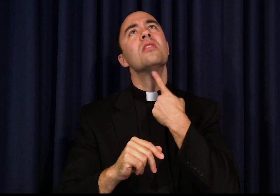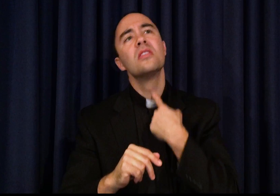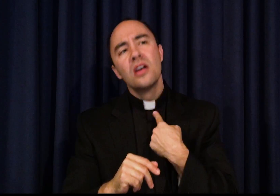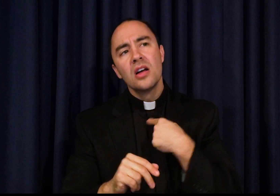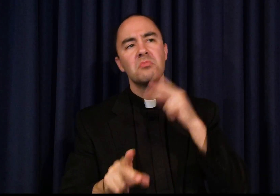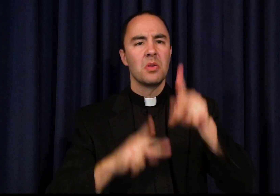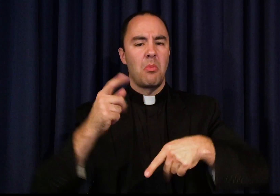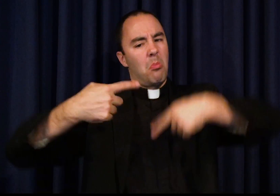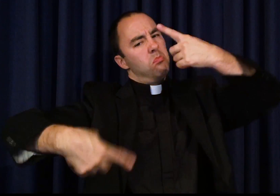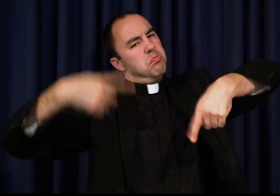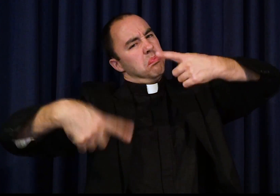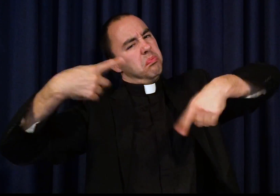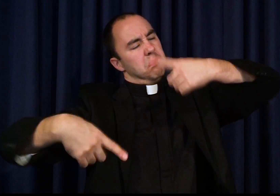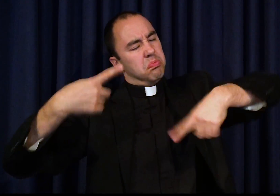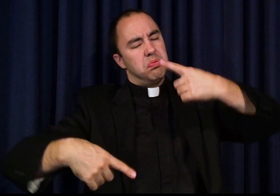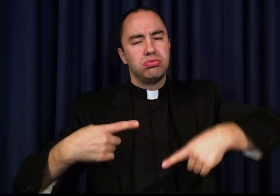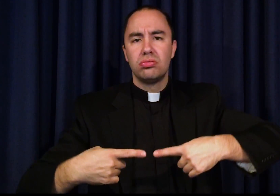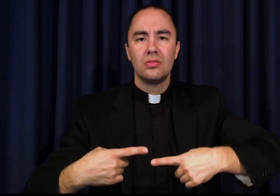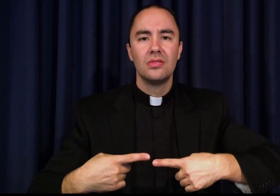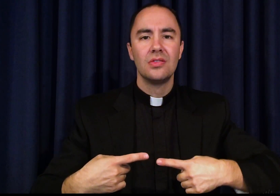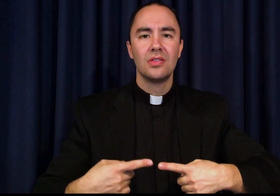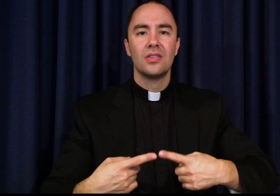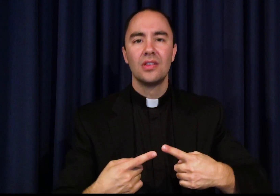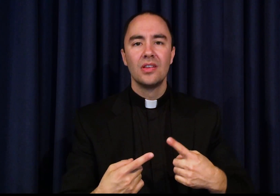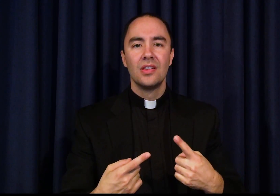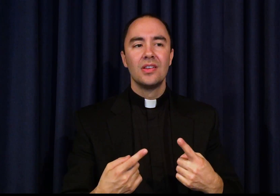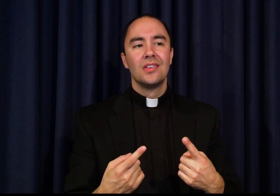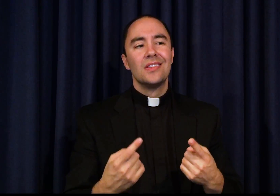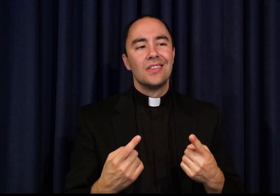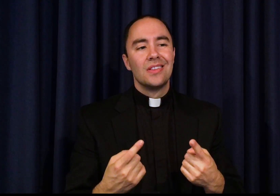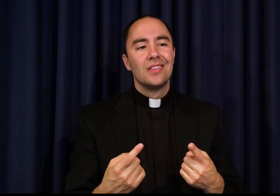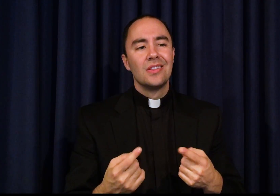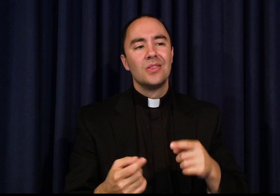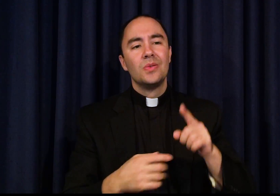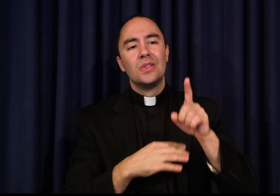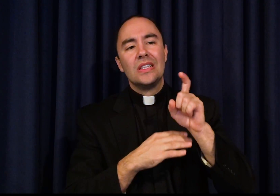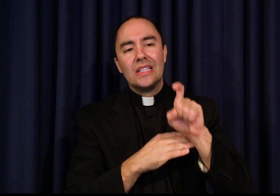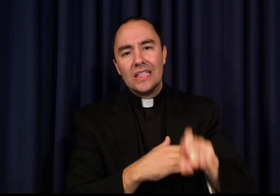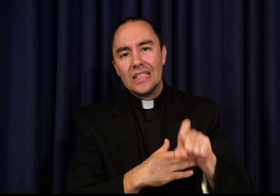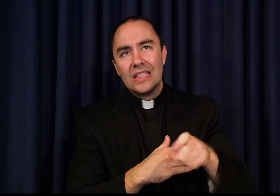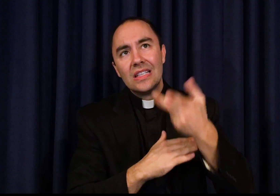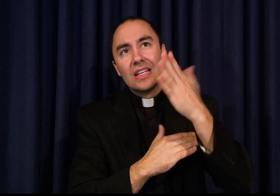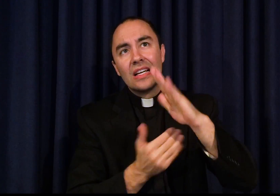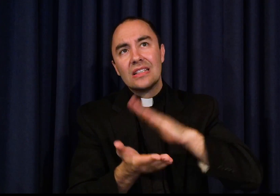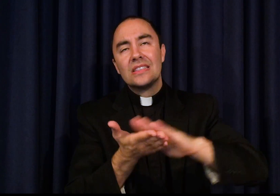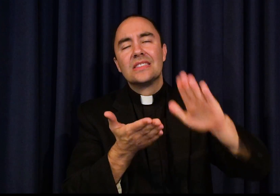They steal. They lie. They gossip. They lust. They argue and fight with one